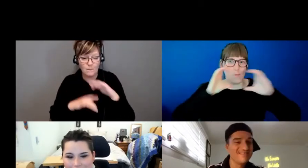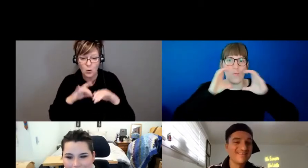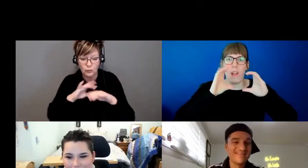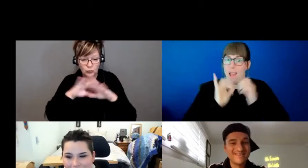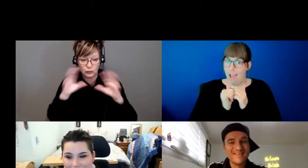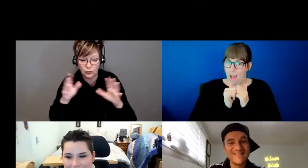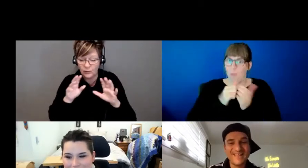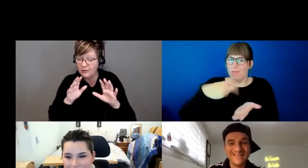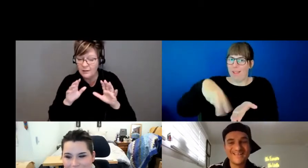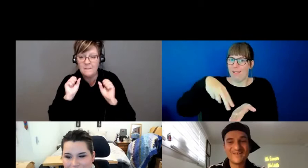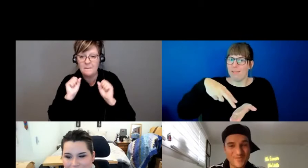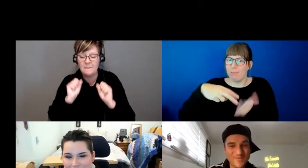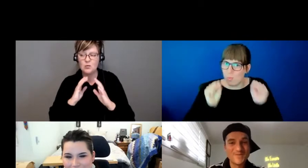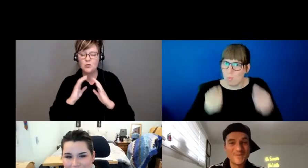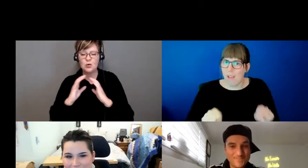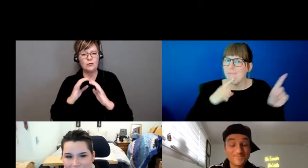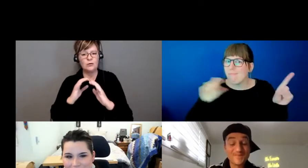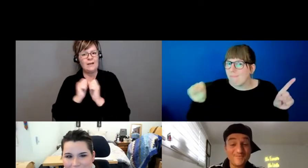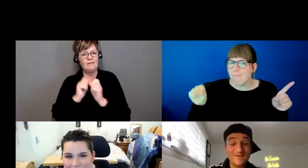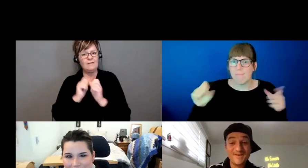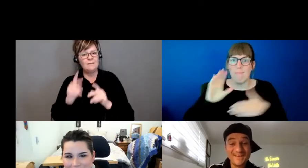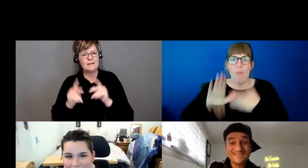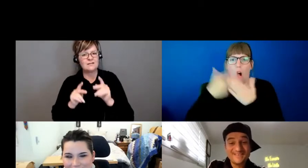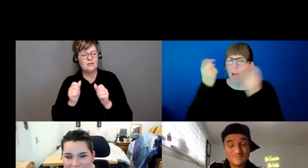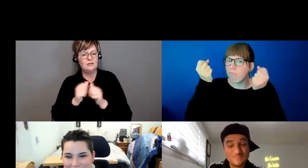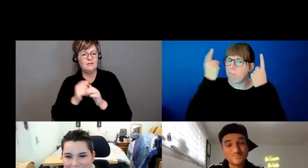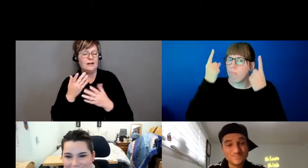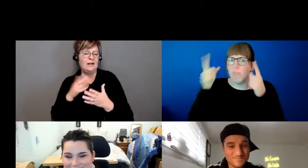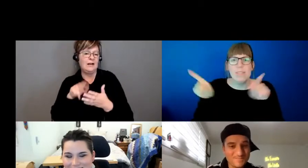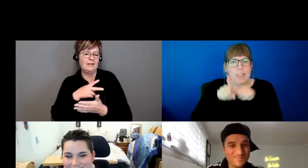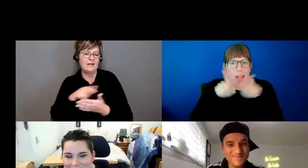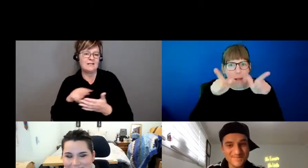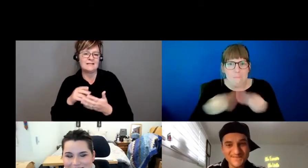YES, IT IS A UNIVERSAL LANGUAGE. >> Luca: IT REALLY IS. >> Kristina: THAT IS FANTASTIC.